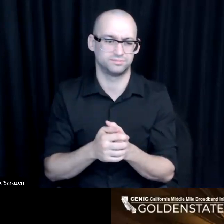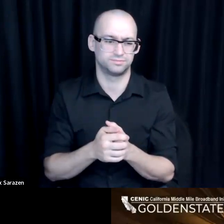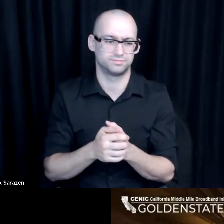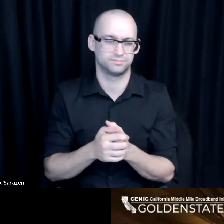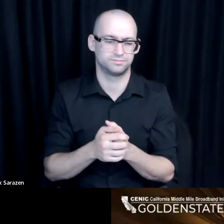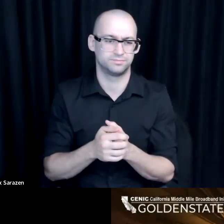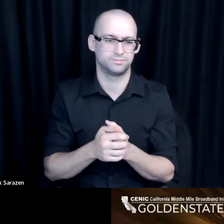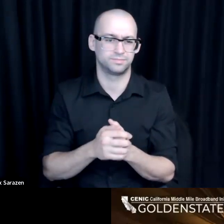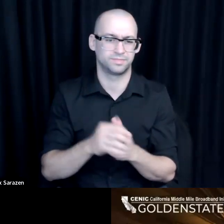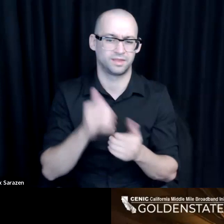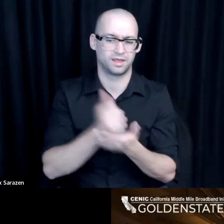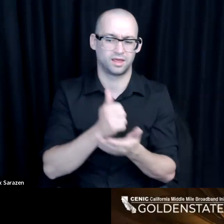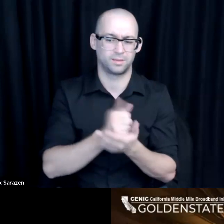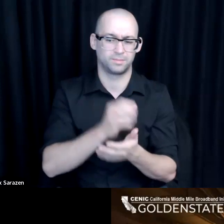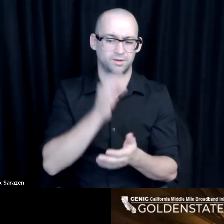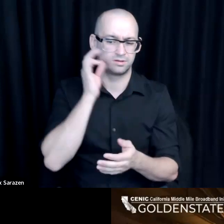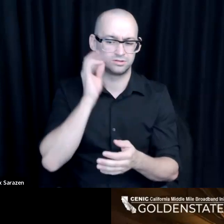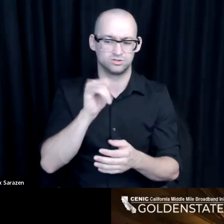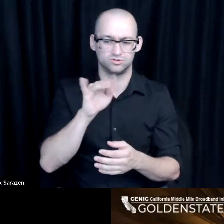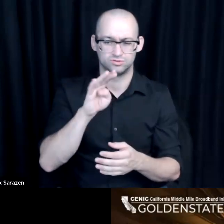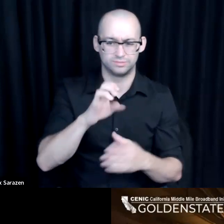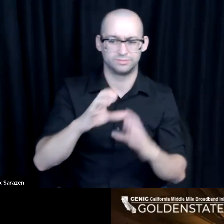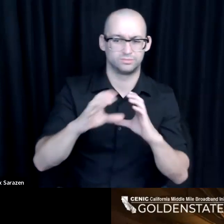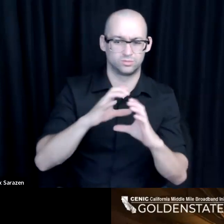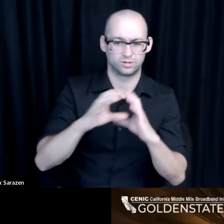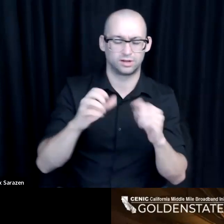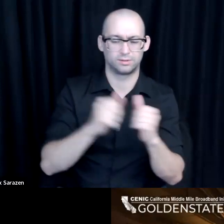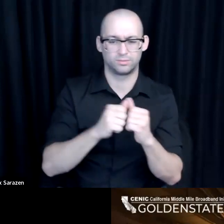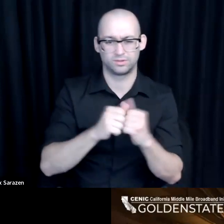helping Tribes communicate that to folks who might live off reservation,